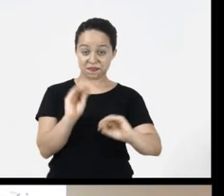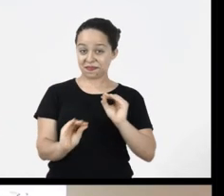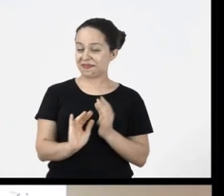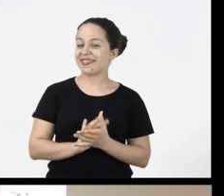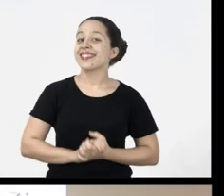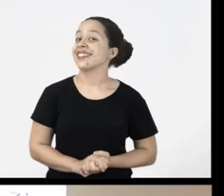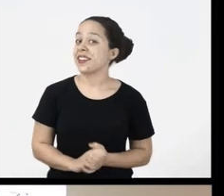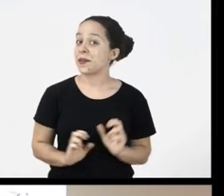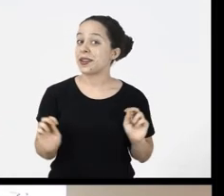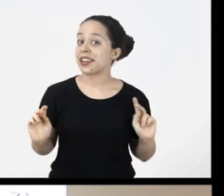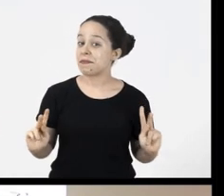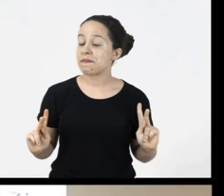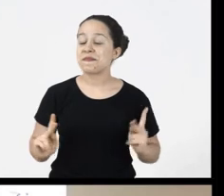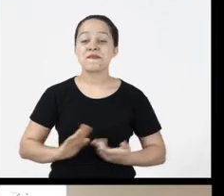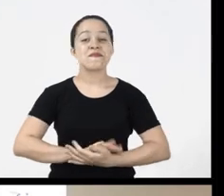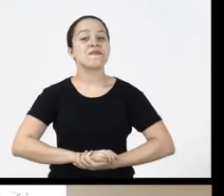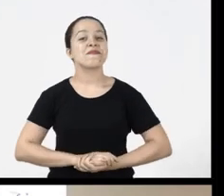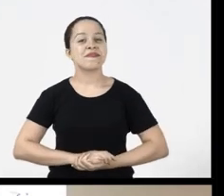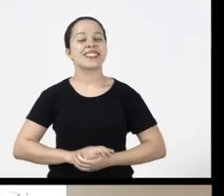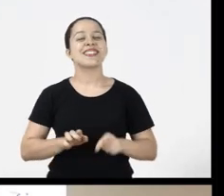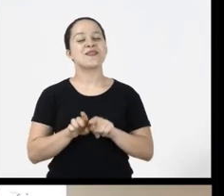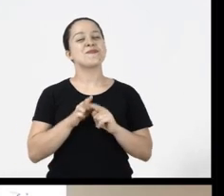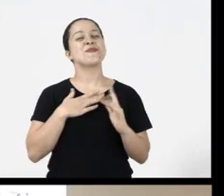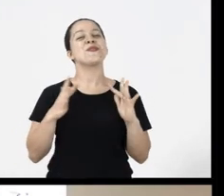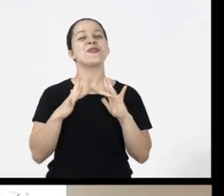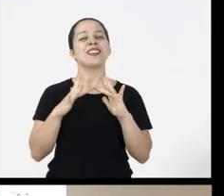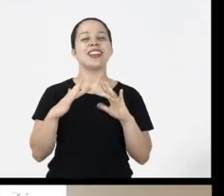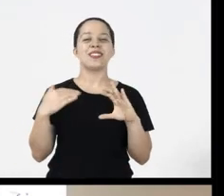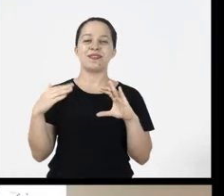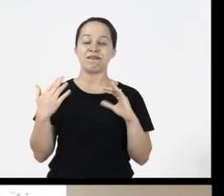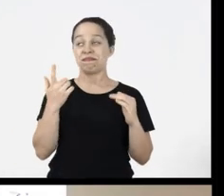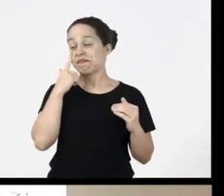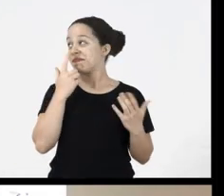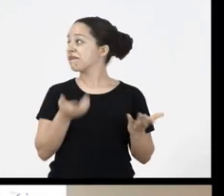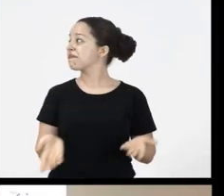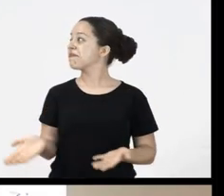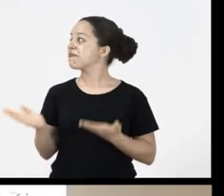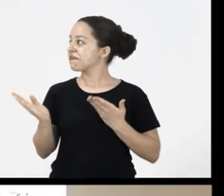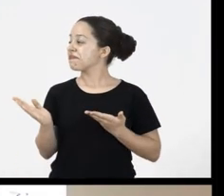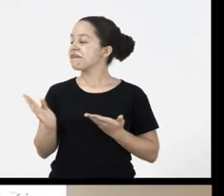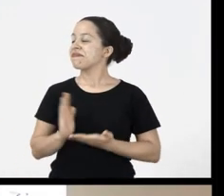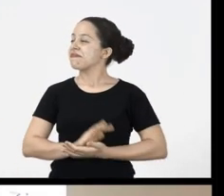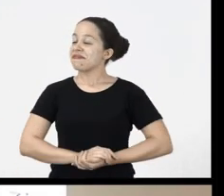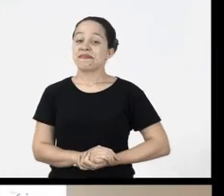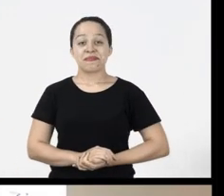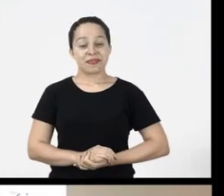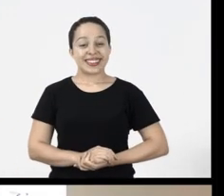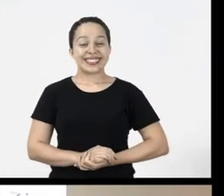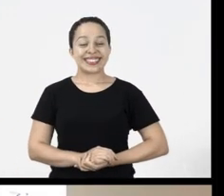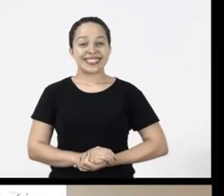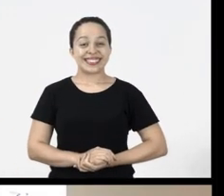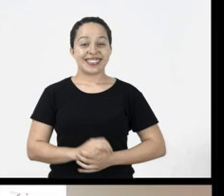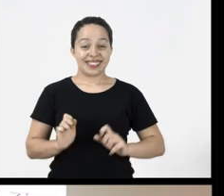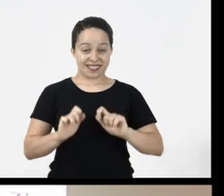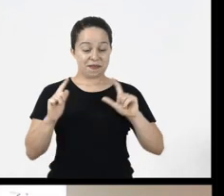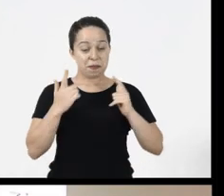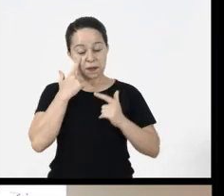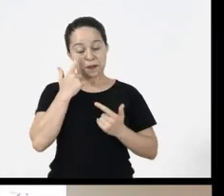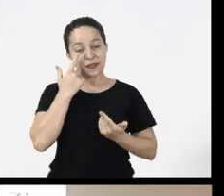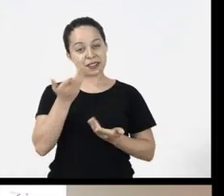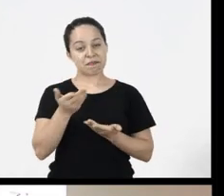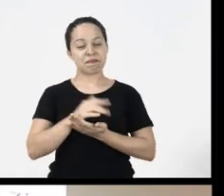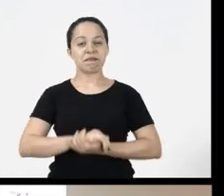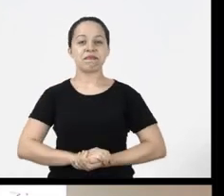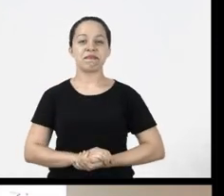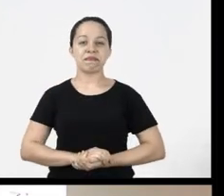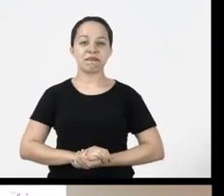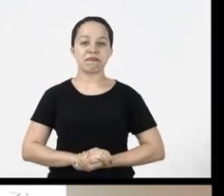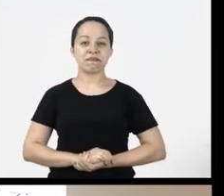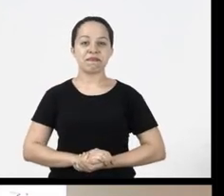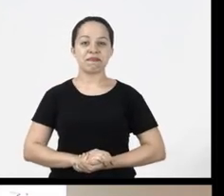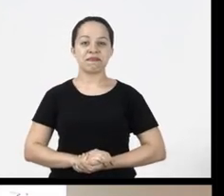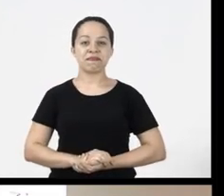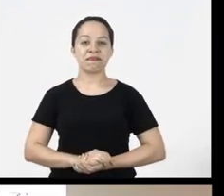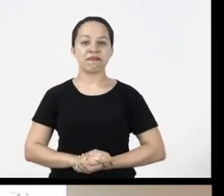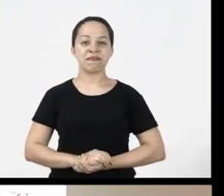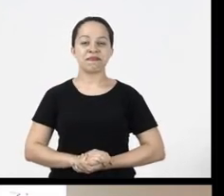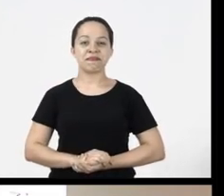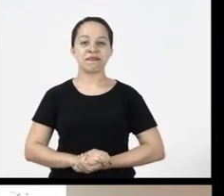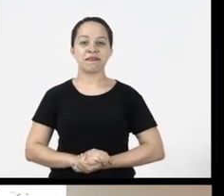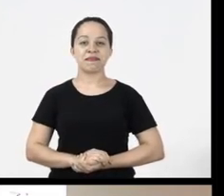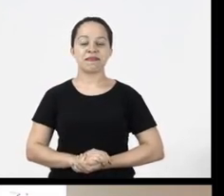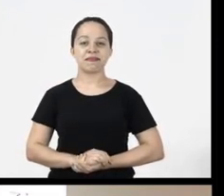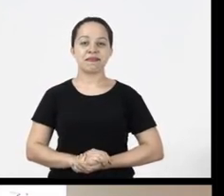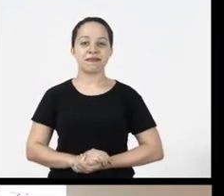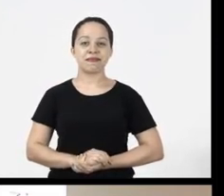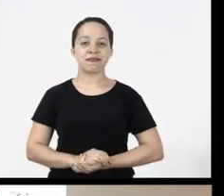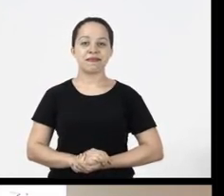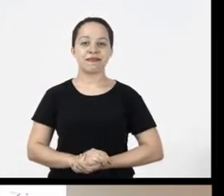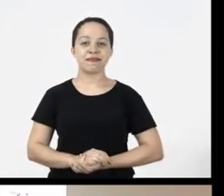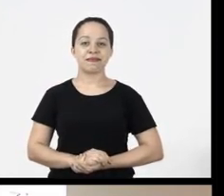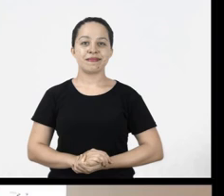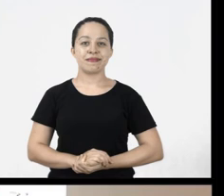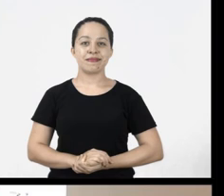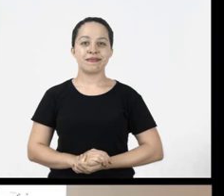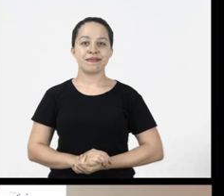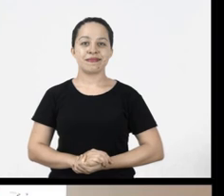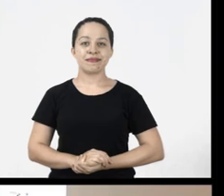this presentation I and my contact is Andrea (without the i) dot Sonza, S-O-N de Nair Z-A @ifrs.edu.b